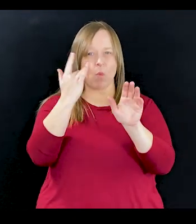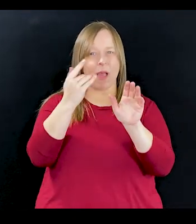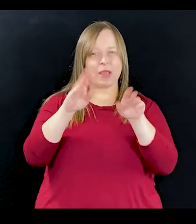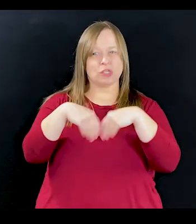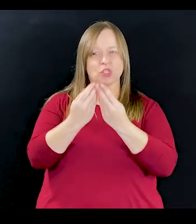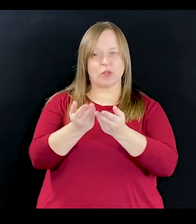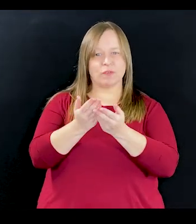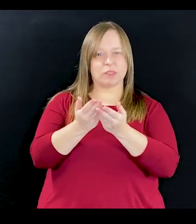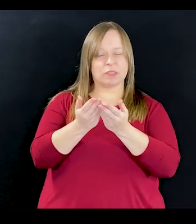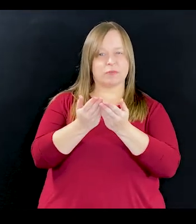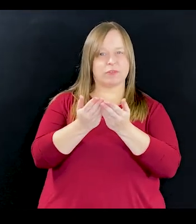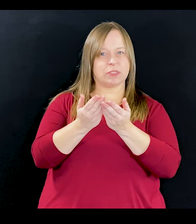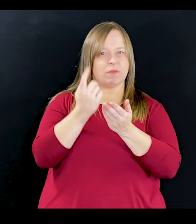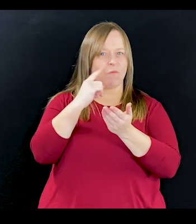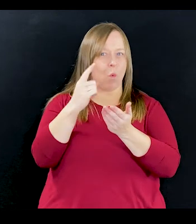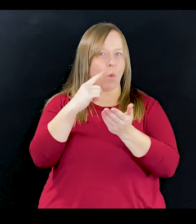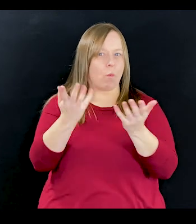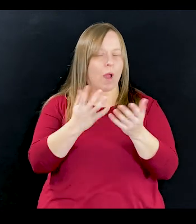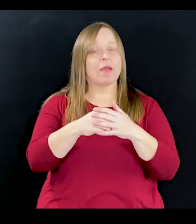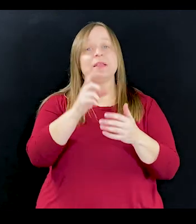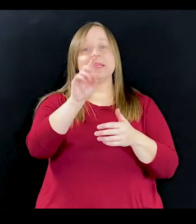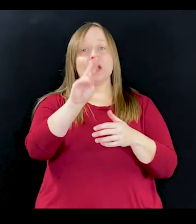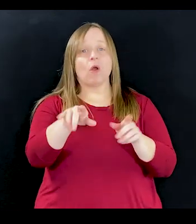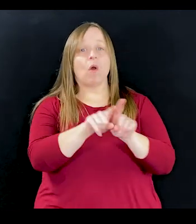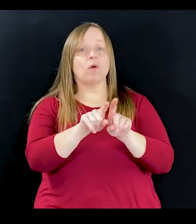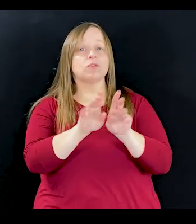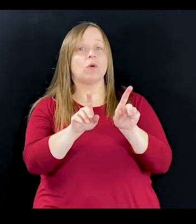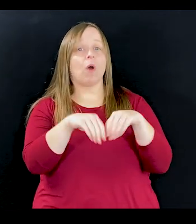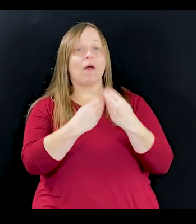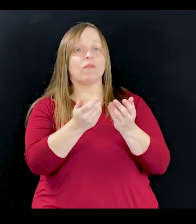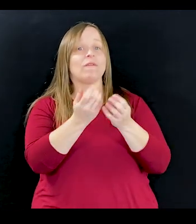why those services are being provided. DRNY can also offer free legal